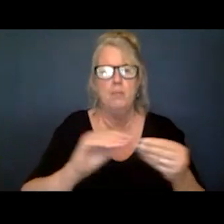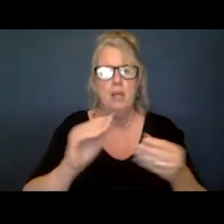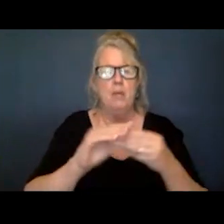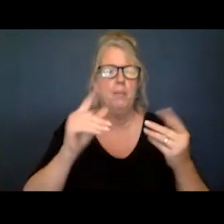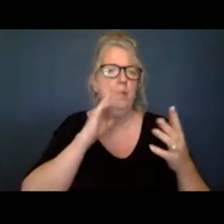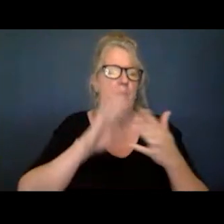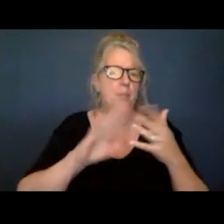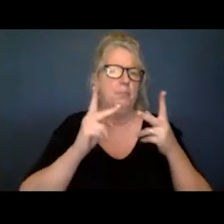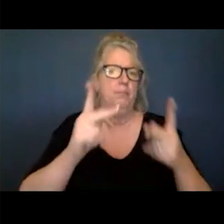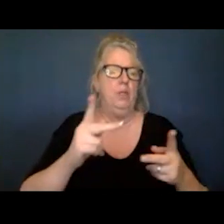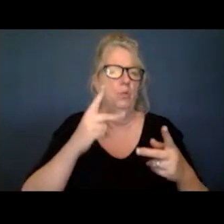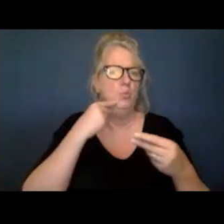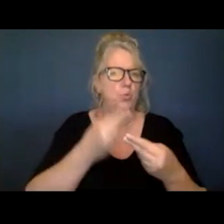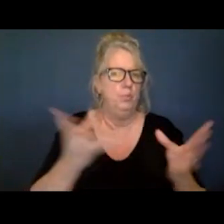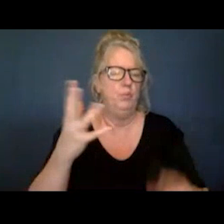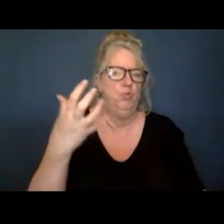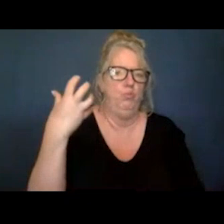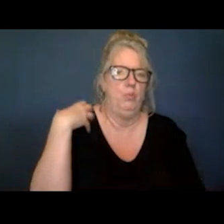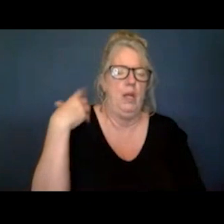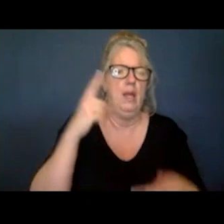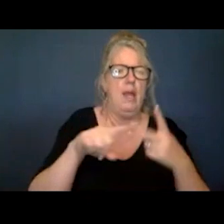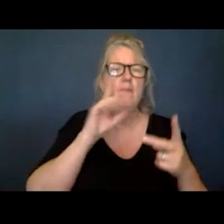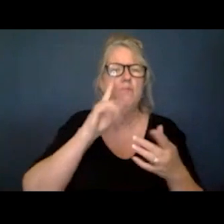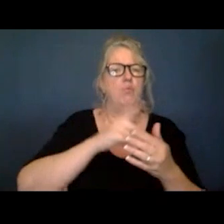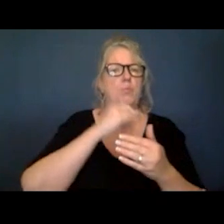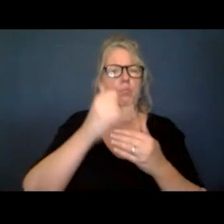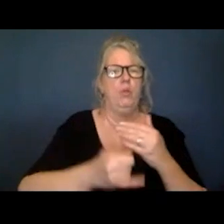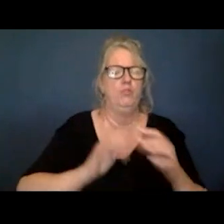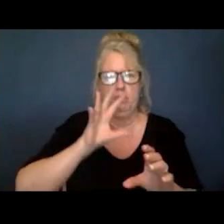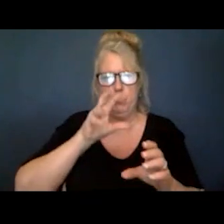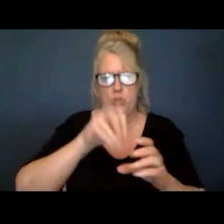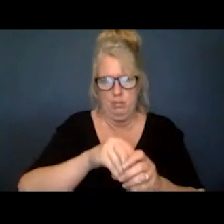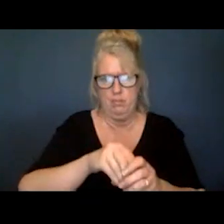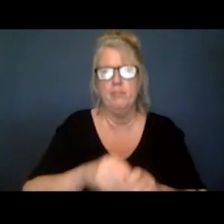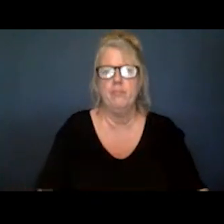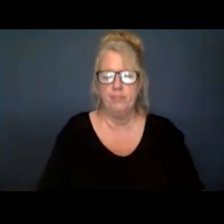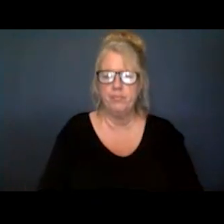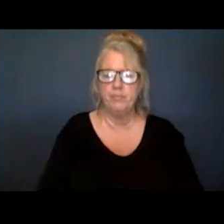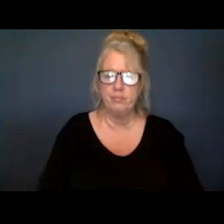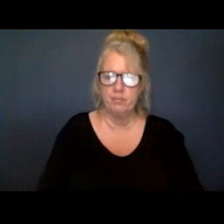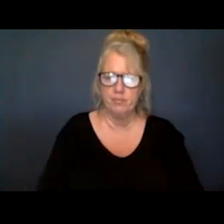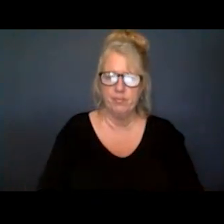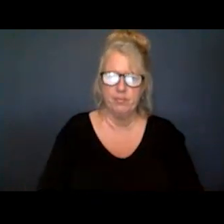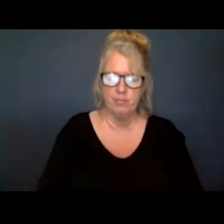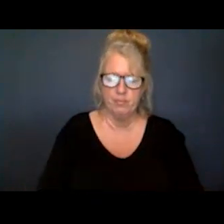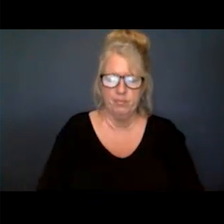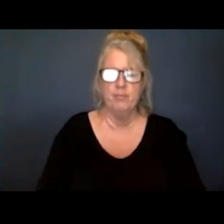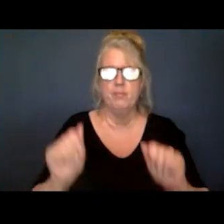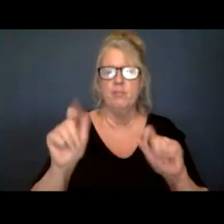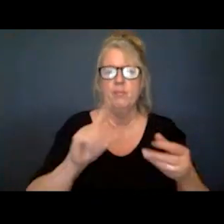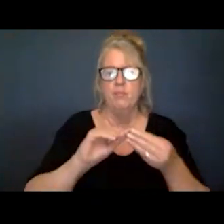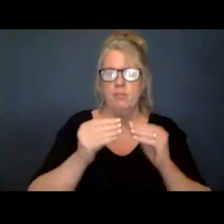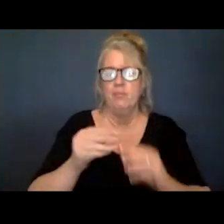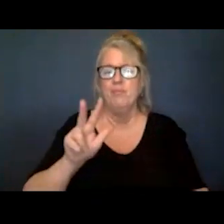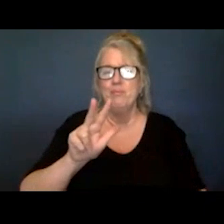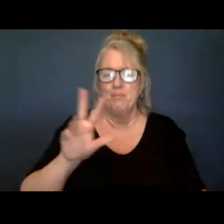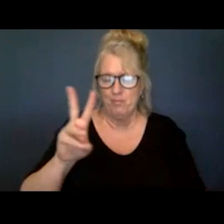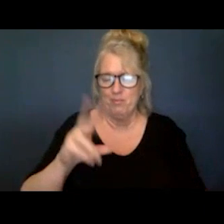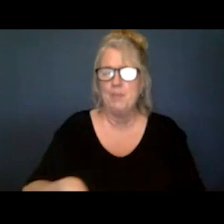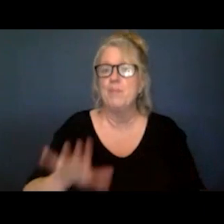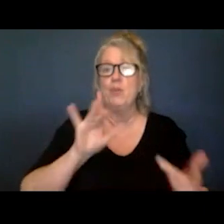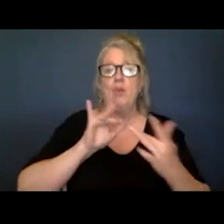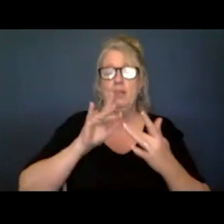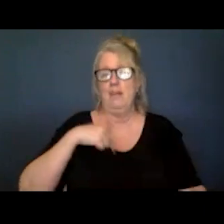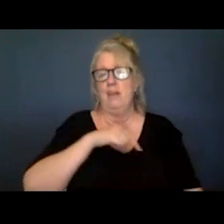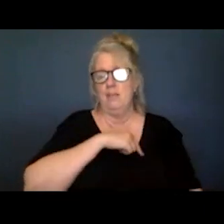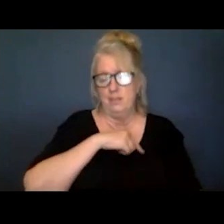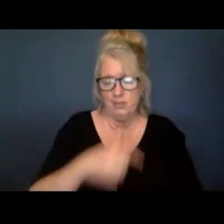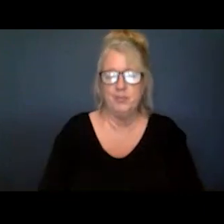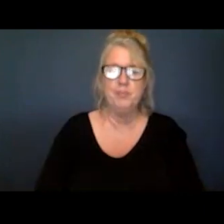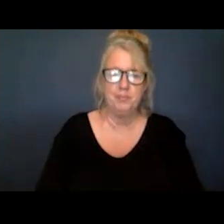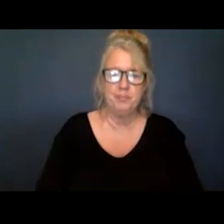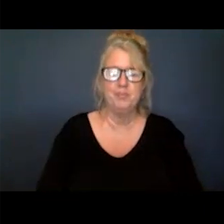to employers and project participants. Slide 36, contact us. Thanks again for